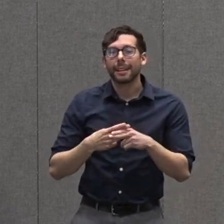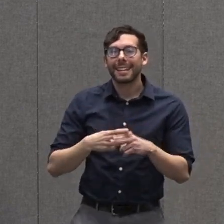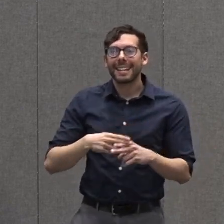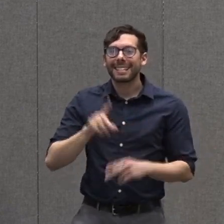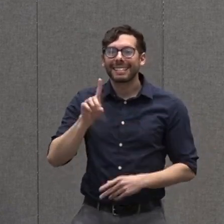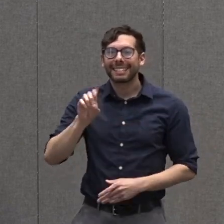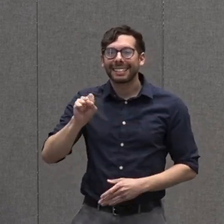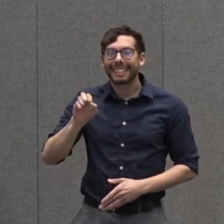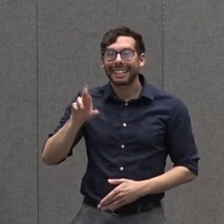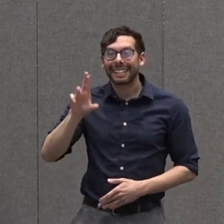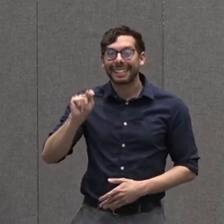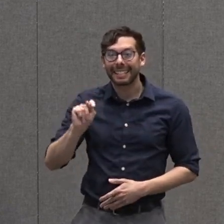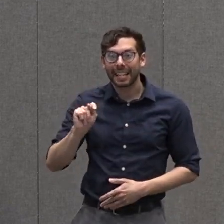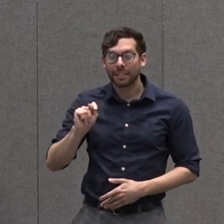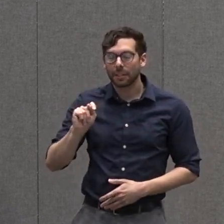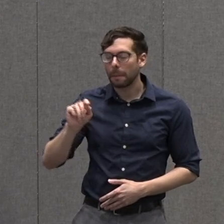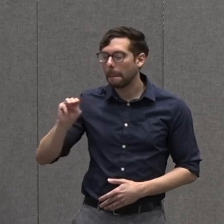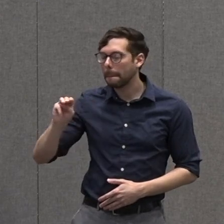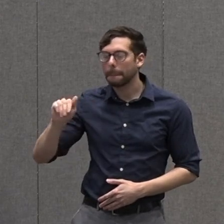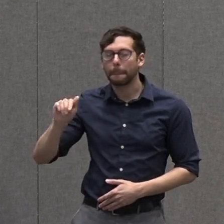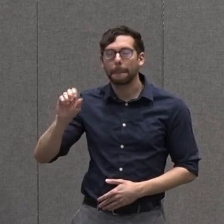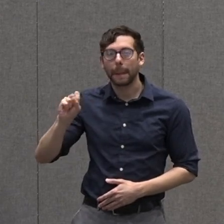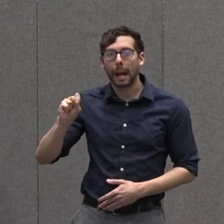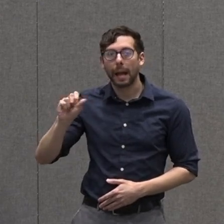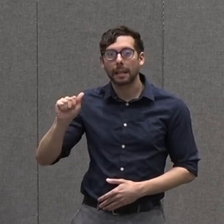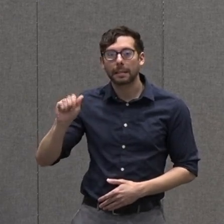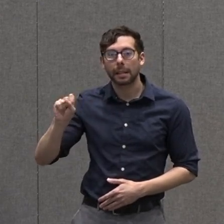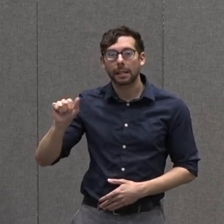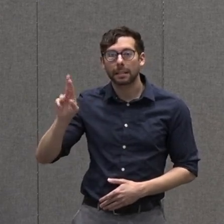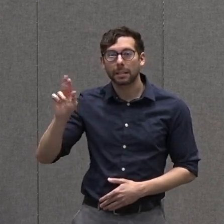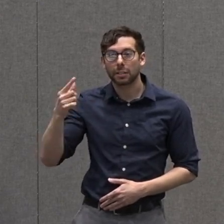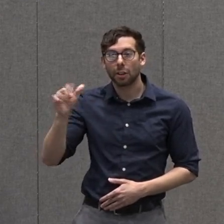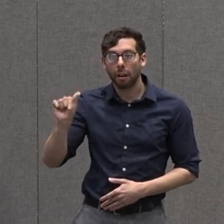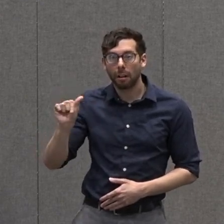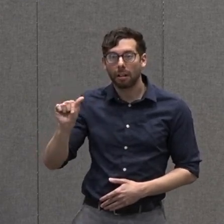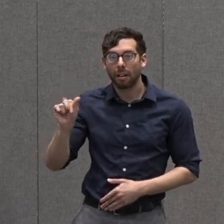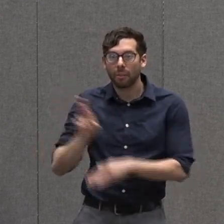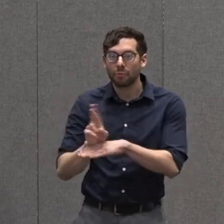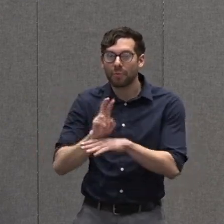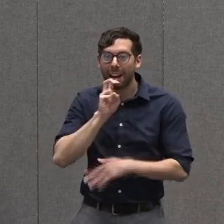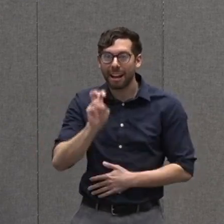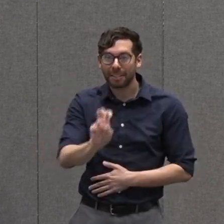and maybe even the prairie rattlesnake. They might not know this one. I've never heard of it before. Nope, and it lives right here.